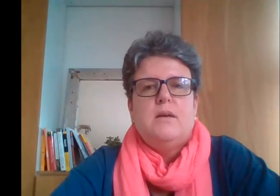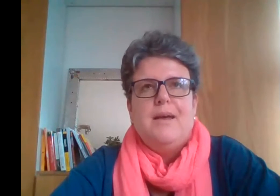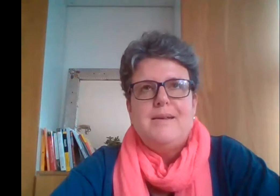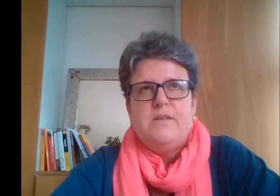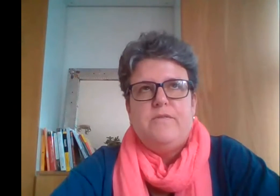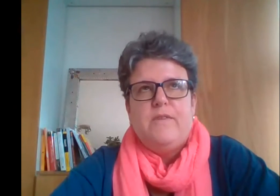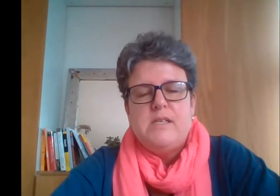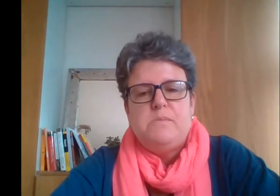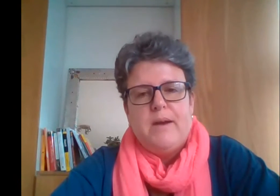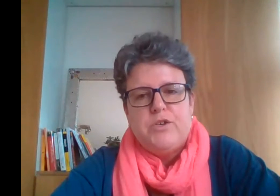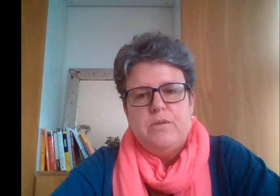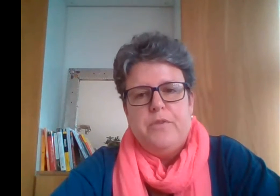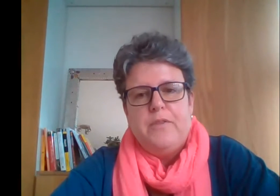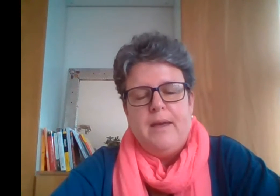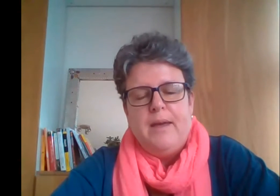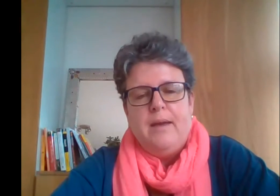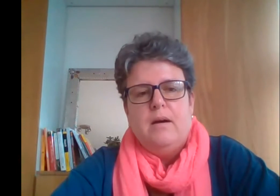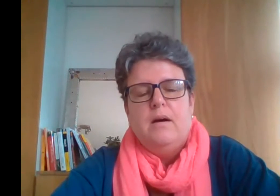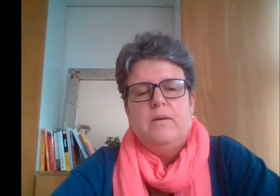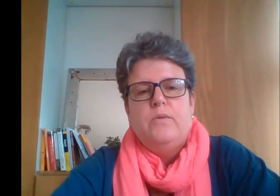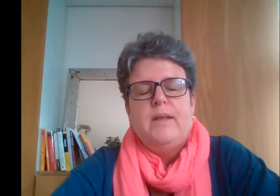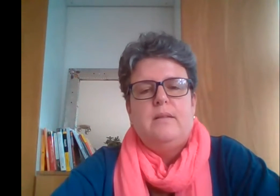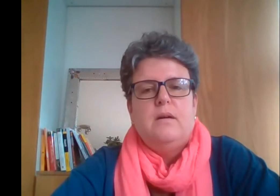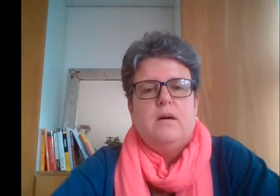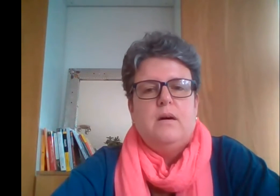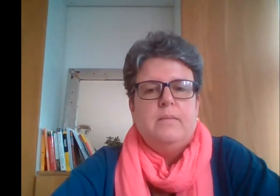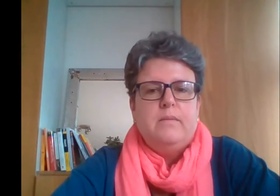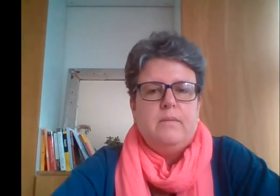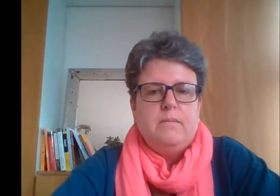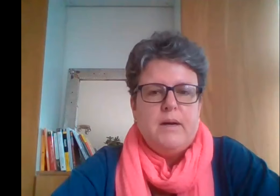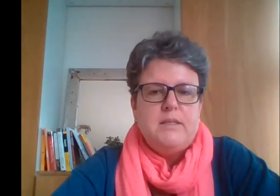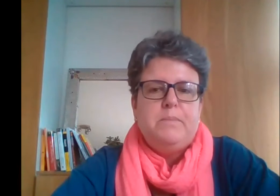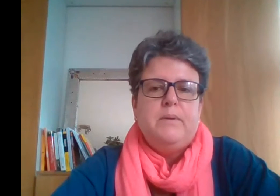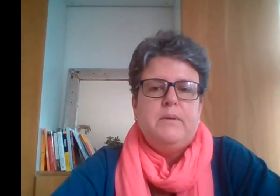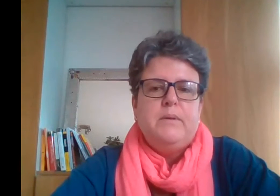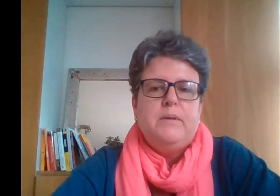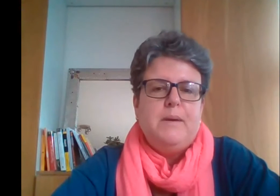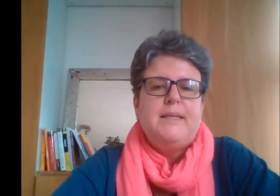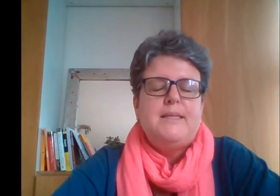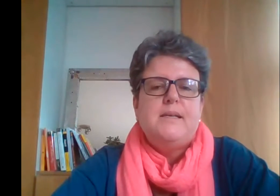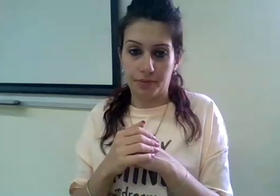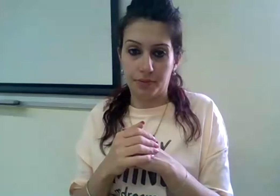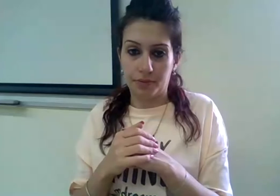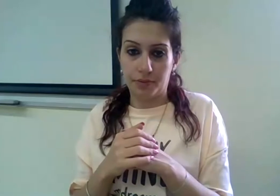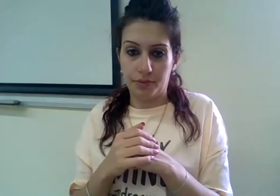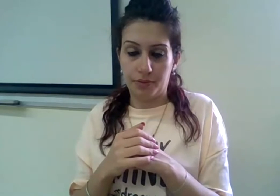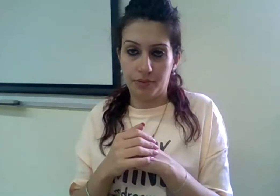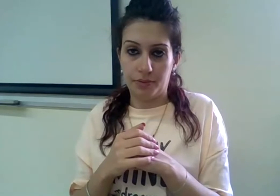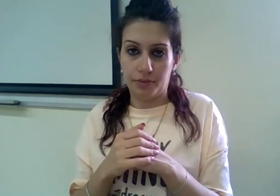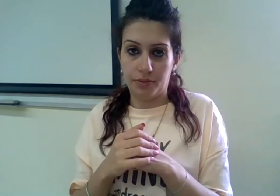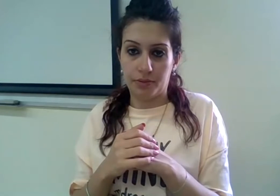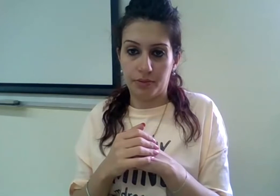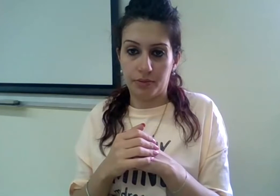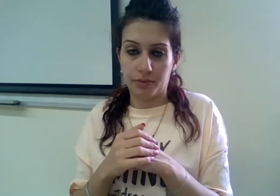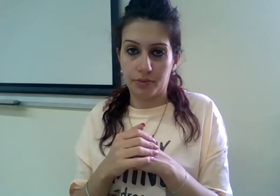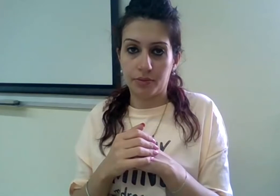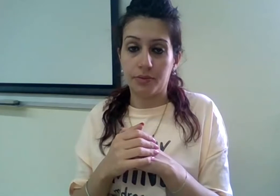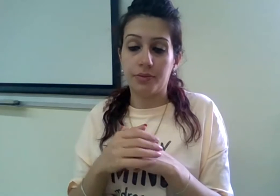What is a very special thing with multiple disabilities is that very often